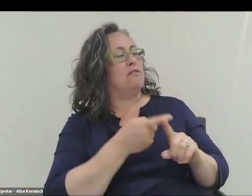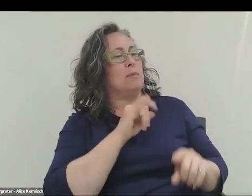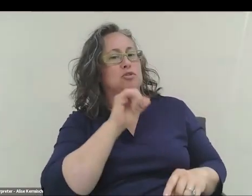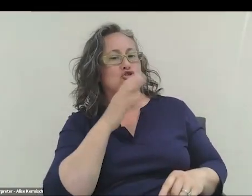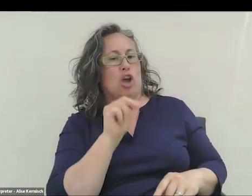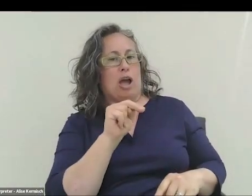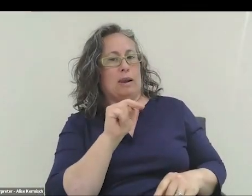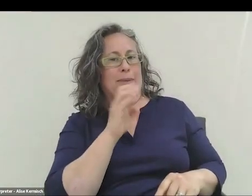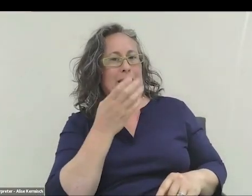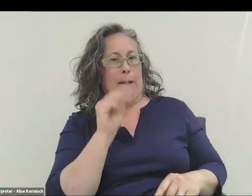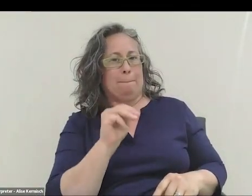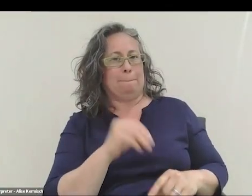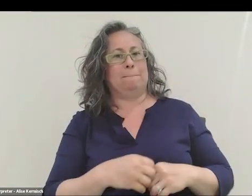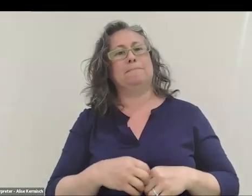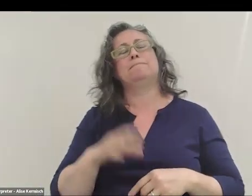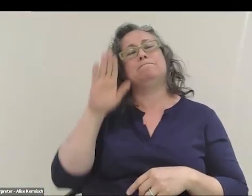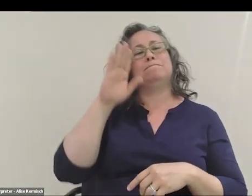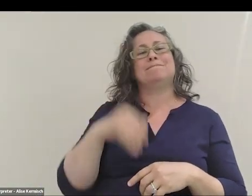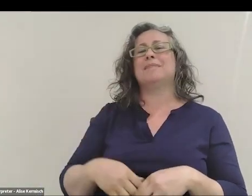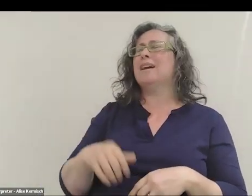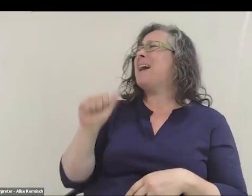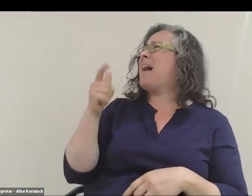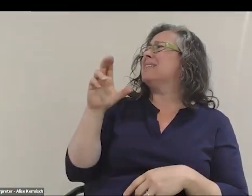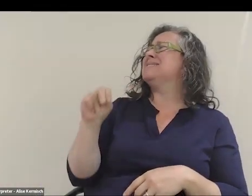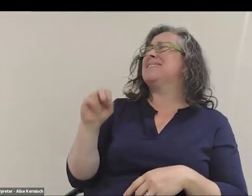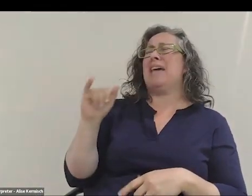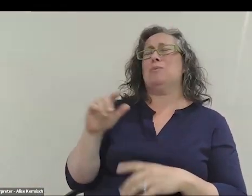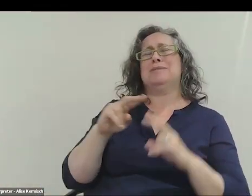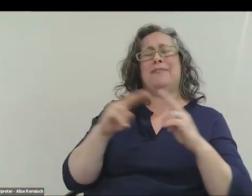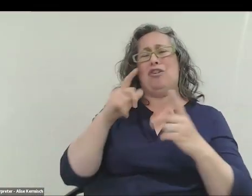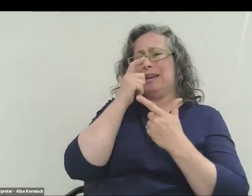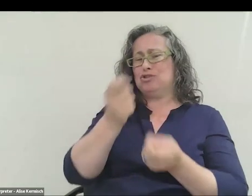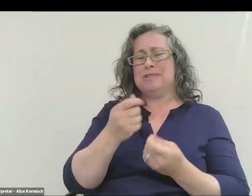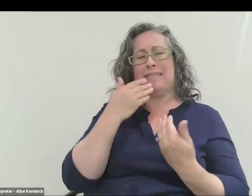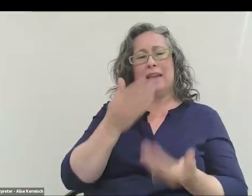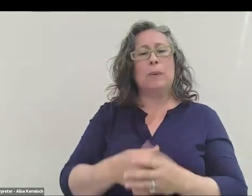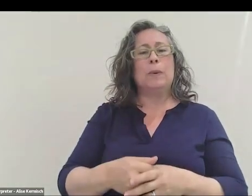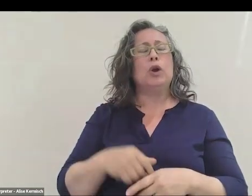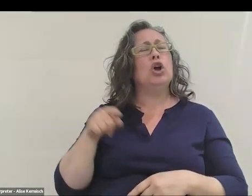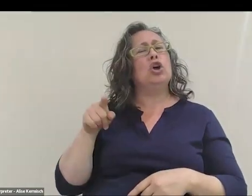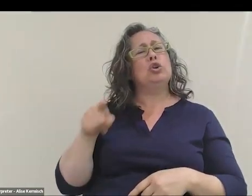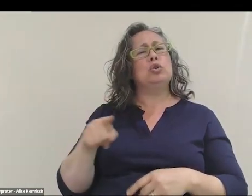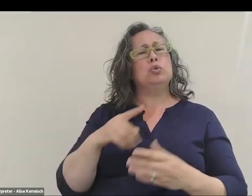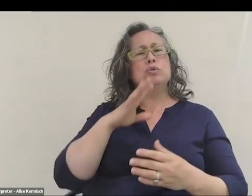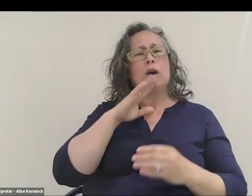John, go ahead. Allyson, that was super interesting. Thank you. -Thank you. You had talked about using sound